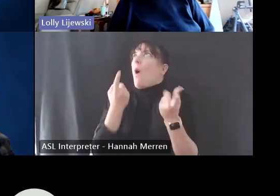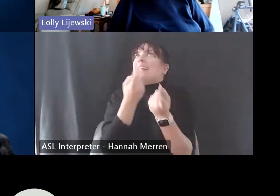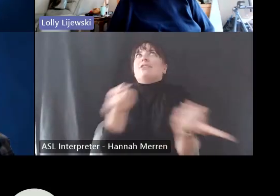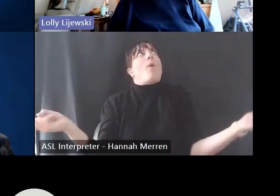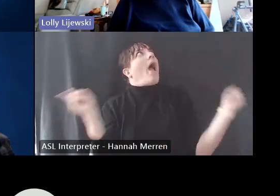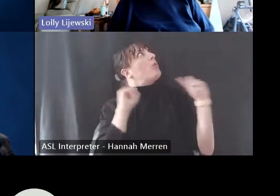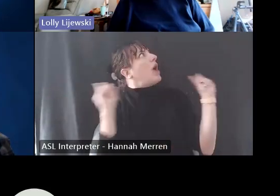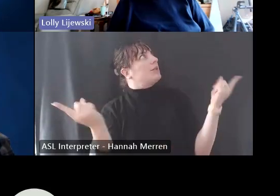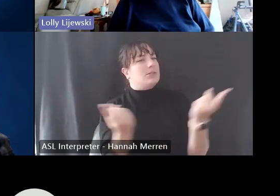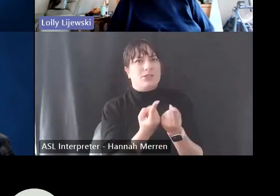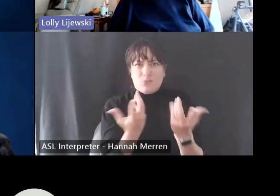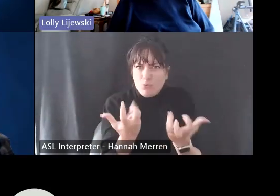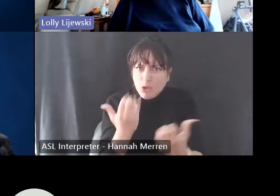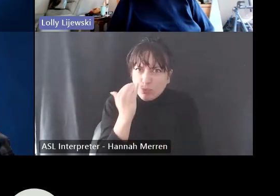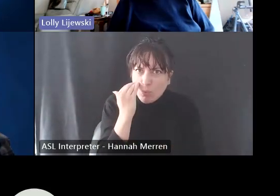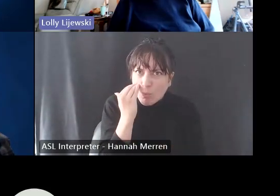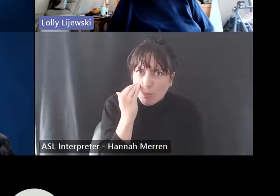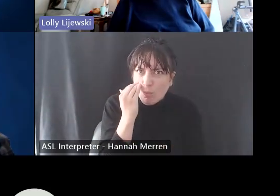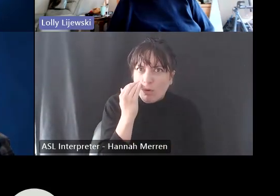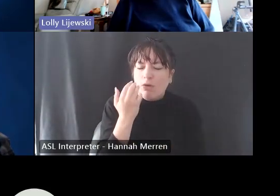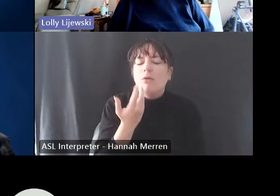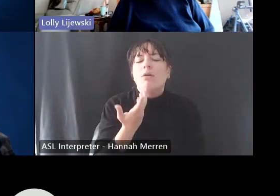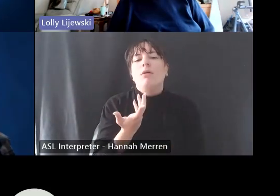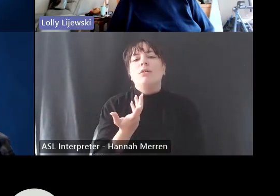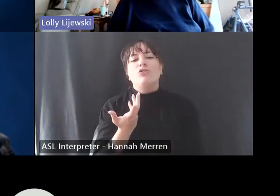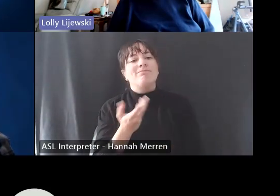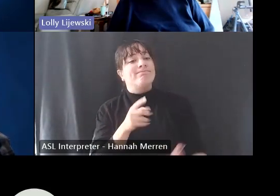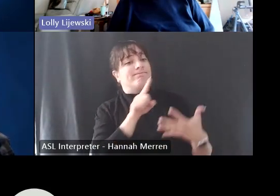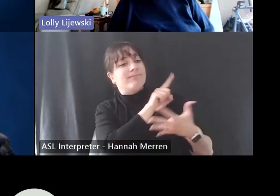So these are tools to make that easier.